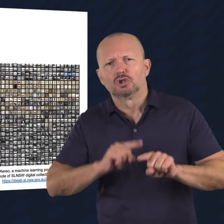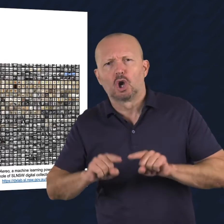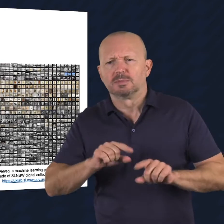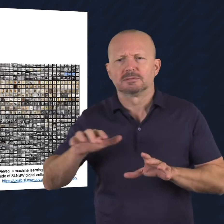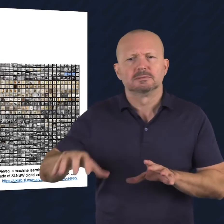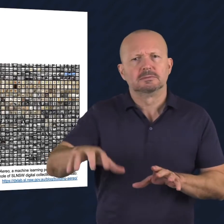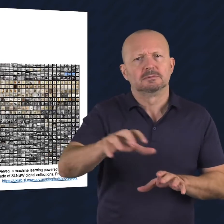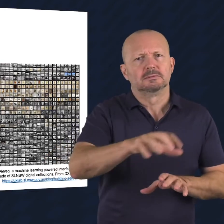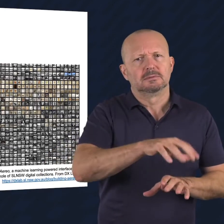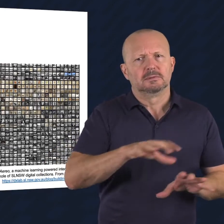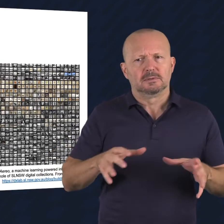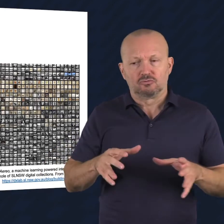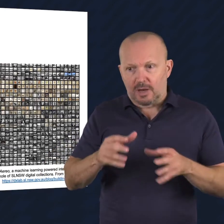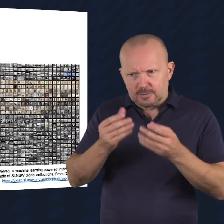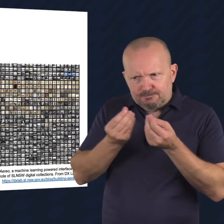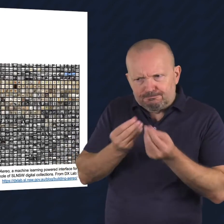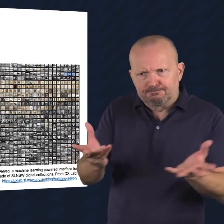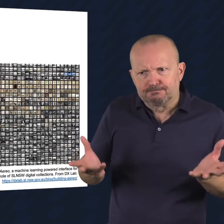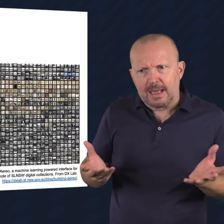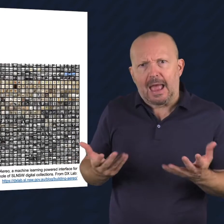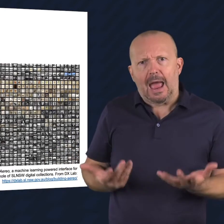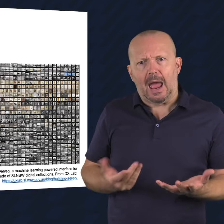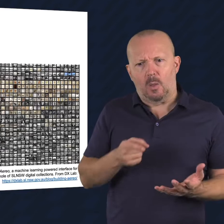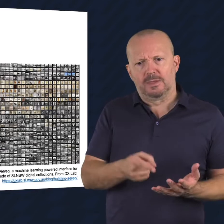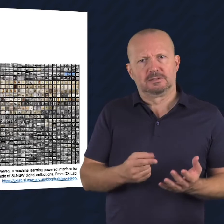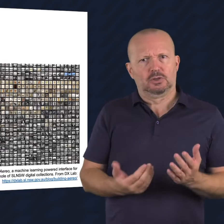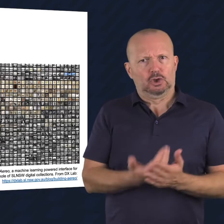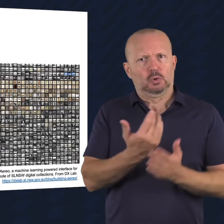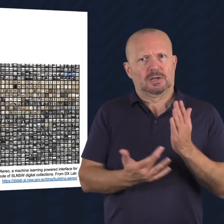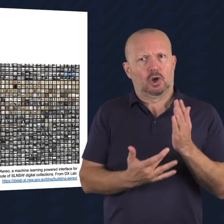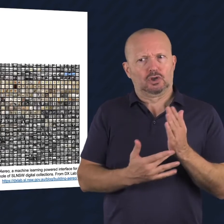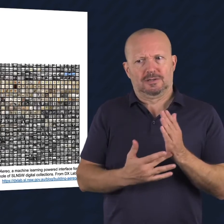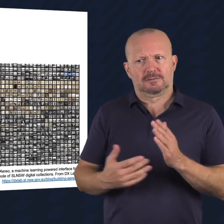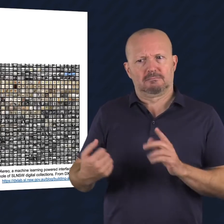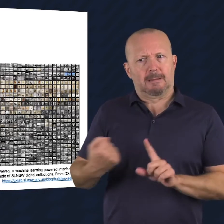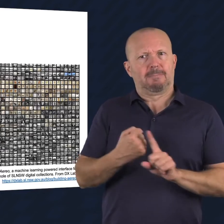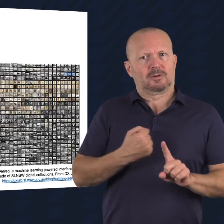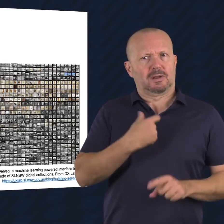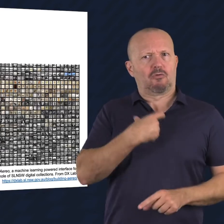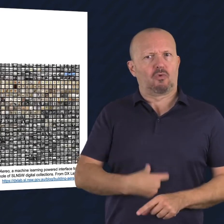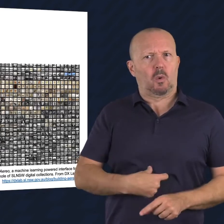with the goal of advancing community awareness and discussion of how new technologies affect our role as information custodians.